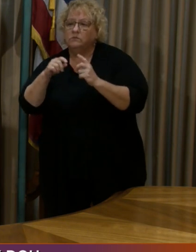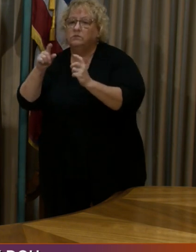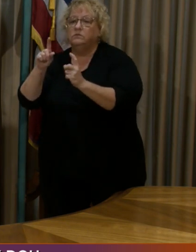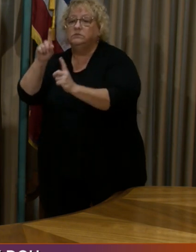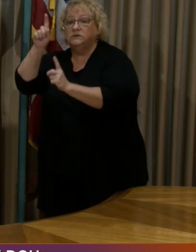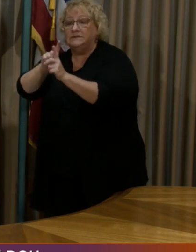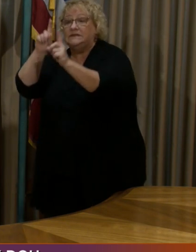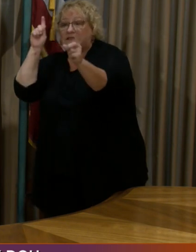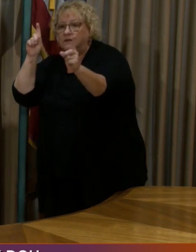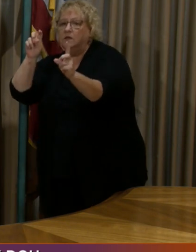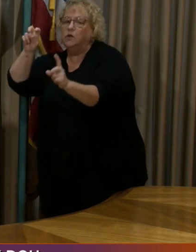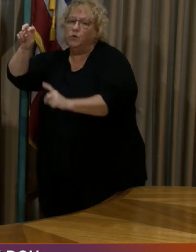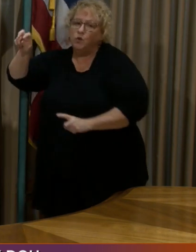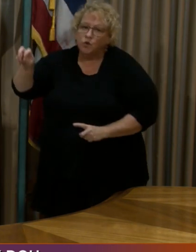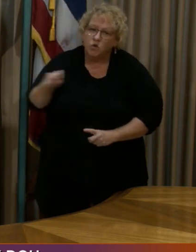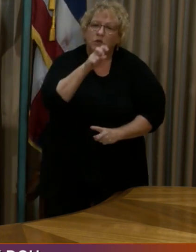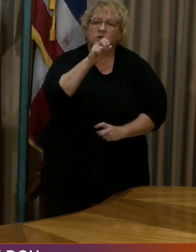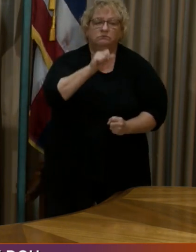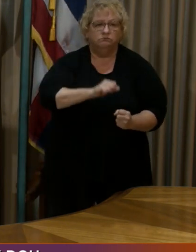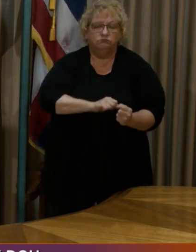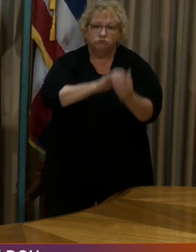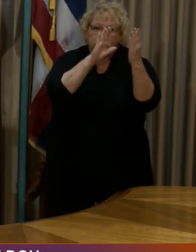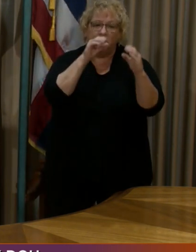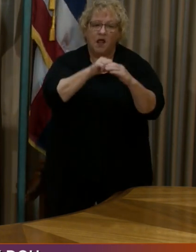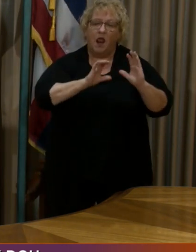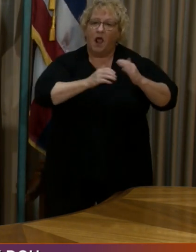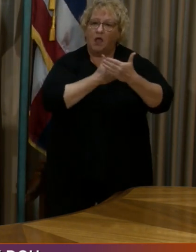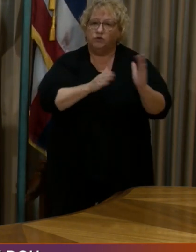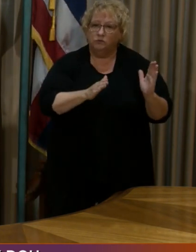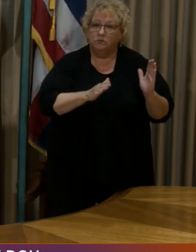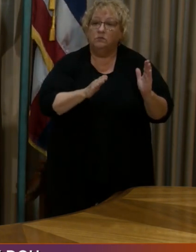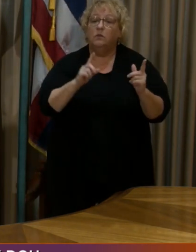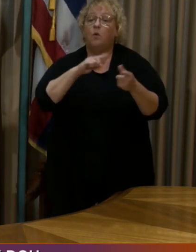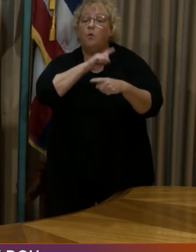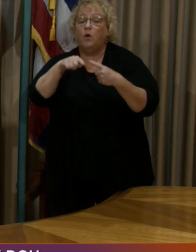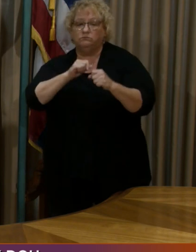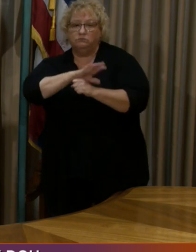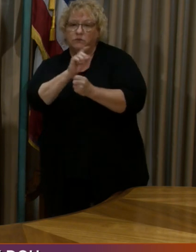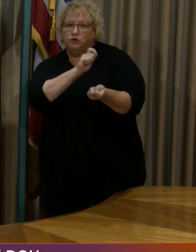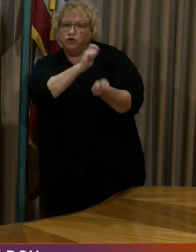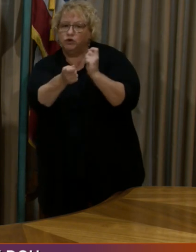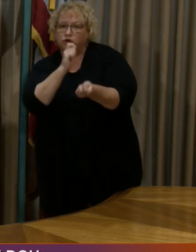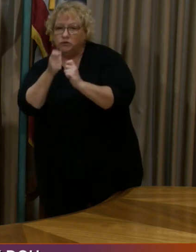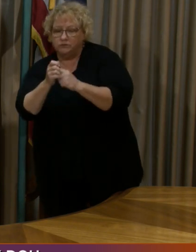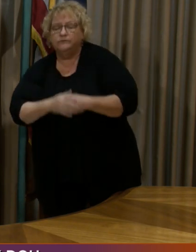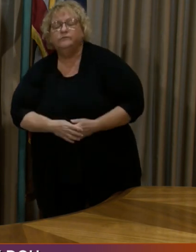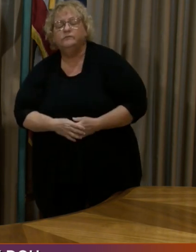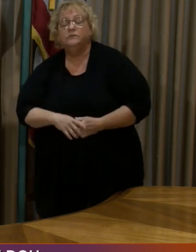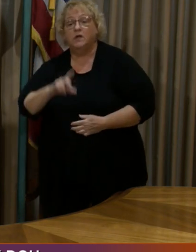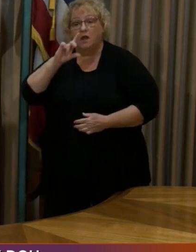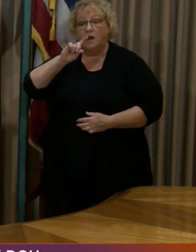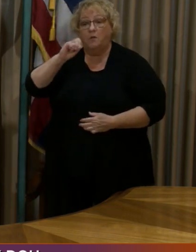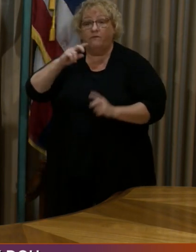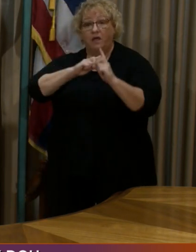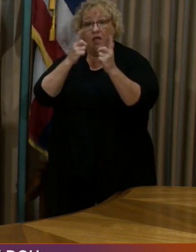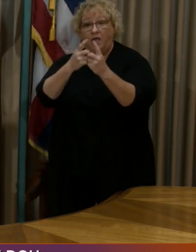DECISION-MAKING TOOLS ON HOW AND WHEN SCHOOLS CAN TRANSITION TO DIFFERENT LEARNING MODELS. SO THAT EDUCATION OF OUR YOUTH CAN CONTINUE WHEN CIRCUMSTANCES CHANGE.